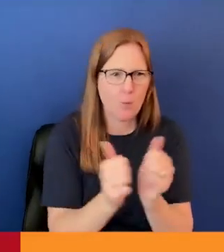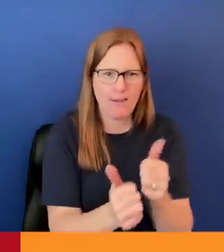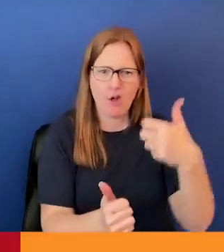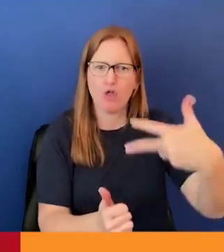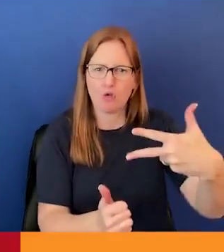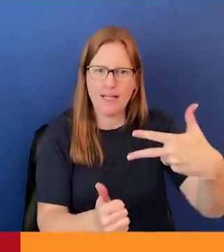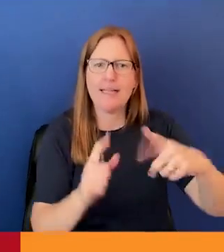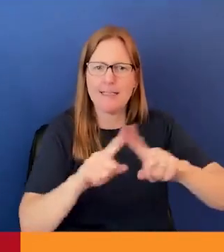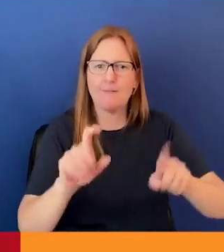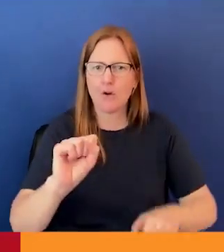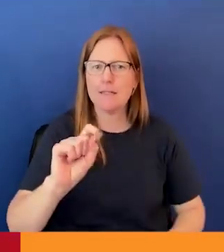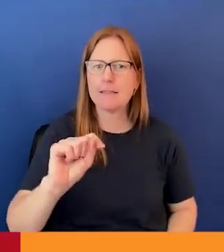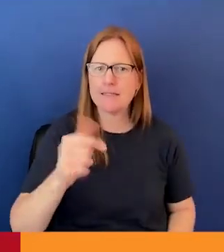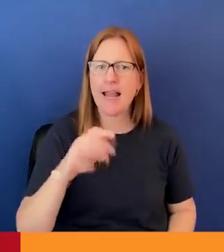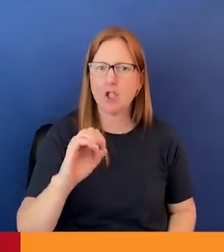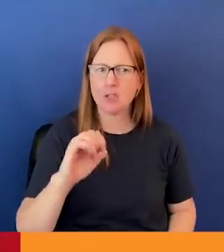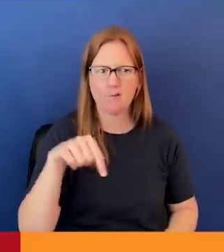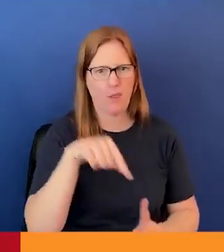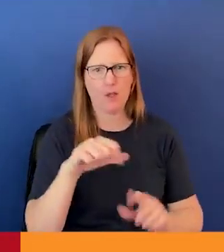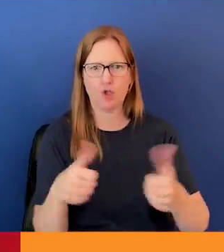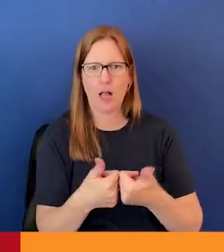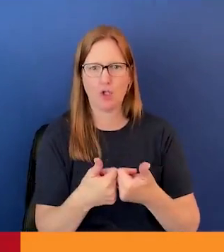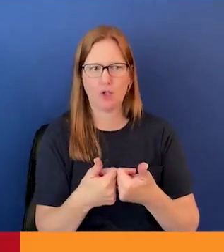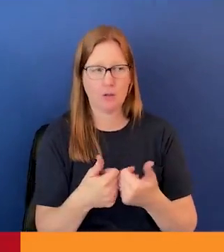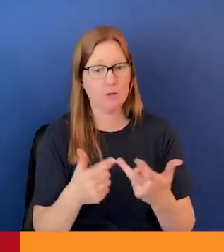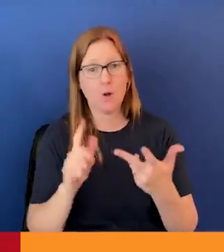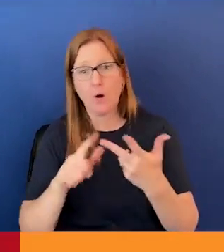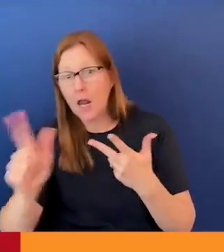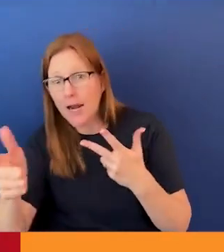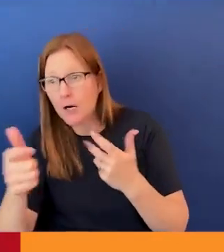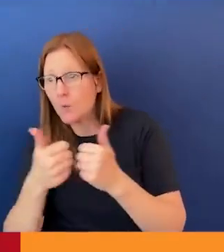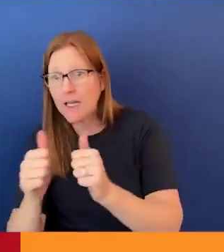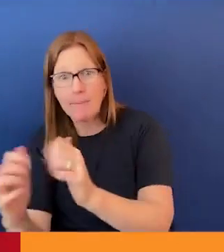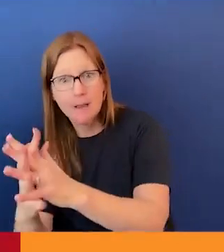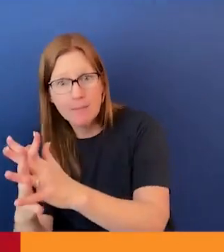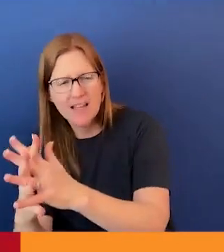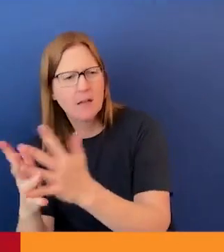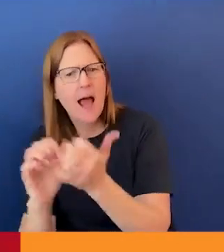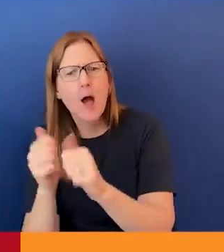So when we get into implementation, where we get into broader use of these tools, how do we share and learn on how to do this